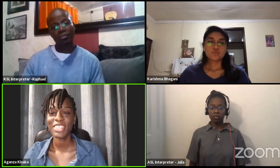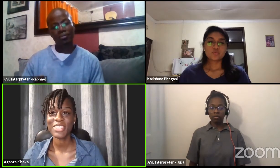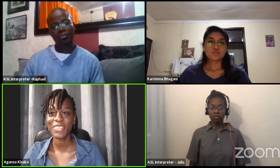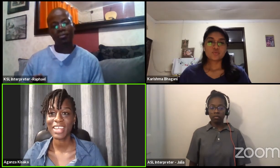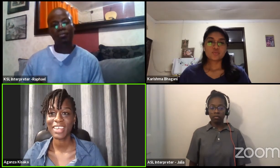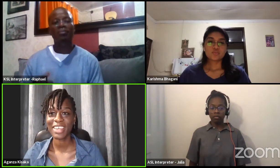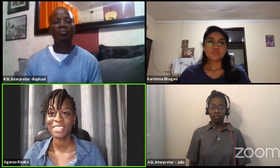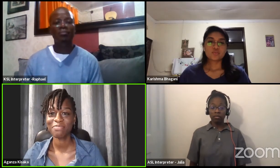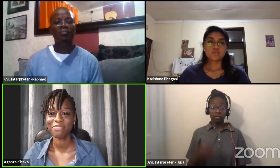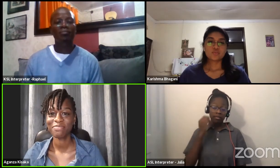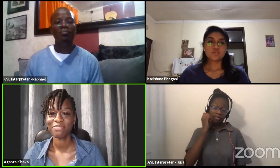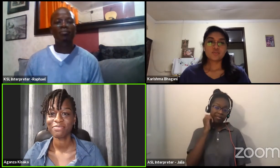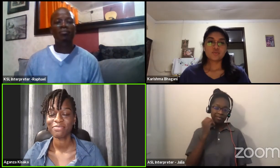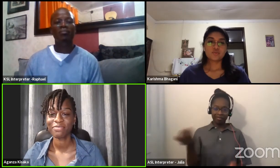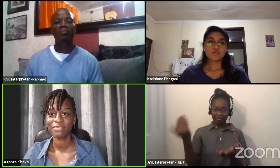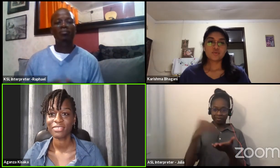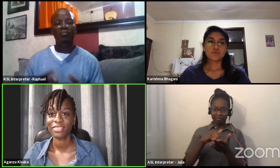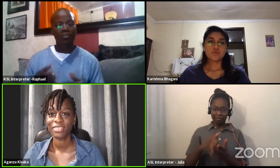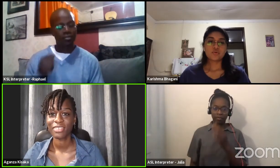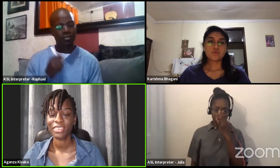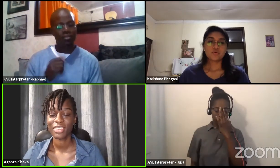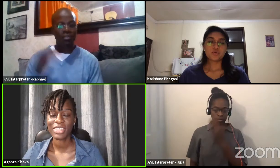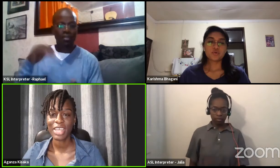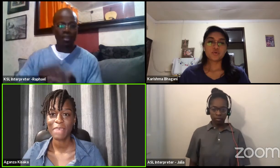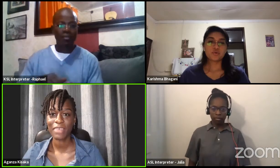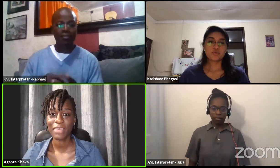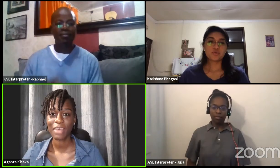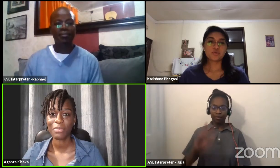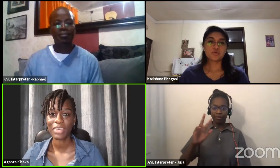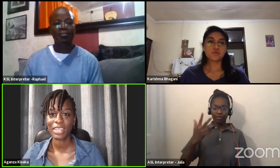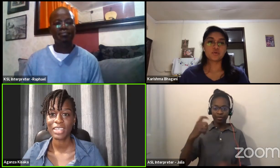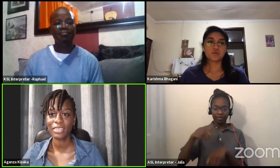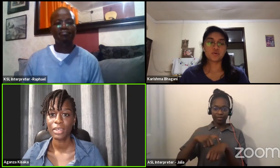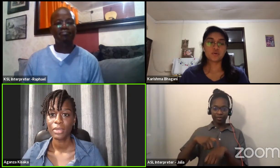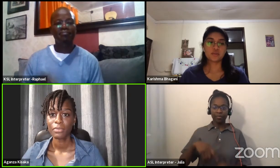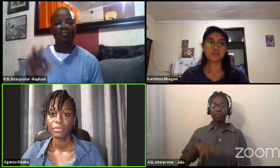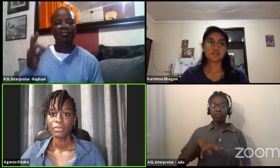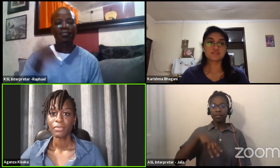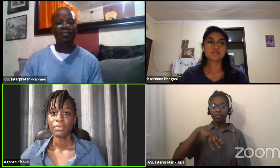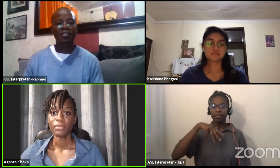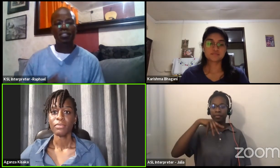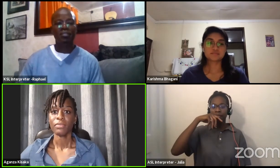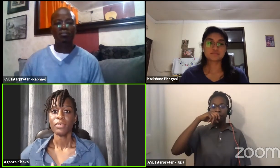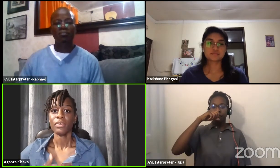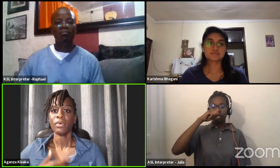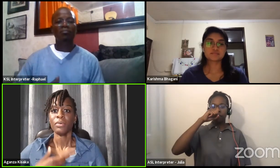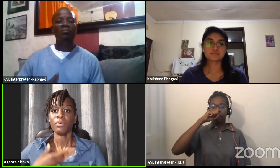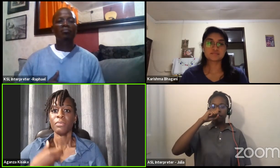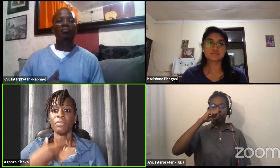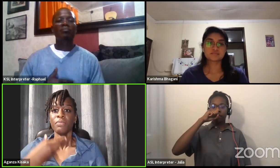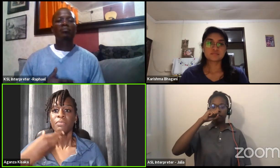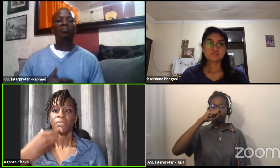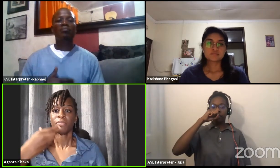Let's do that again, every time, breathing. (breathing)